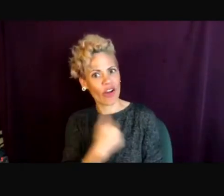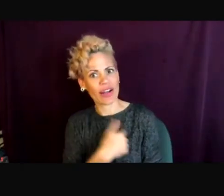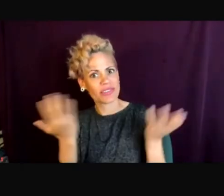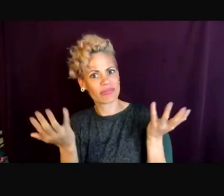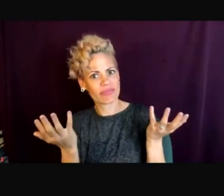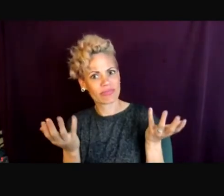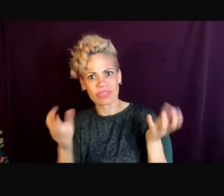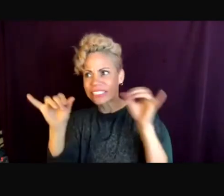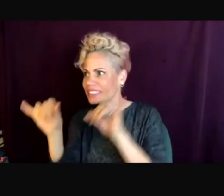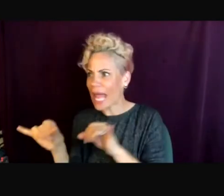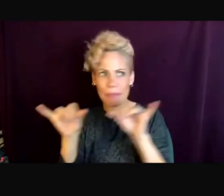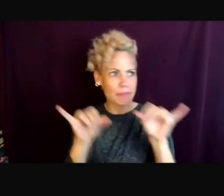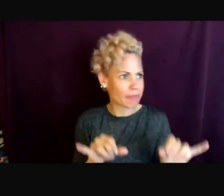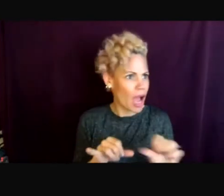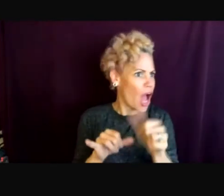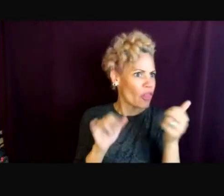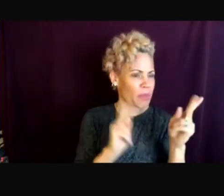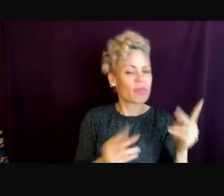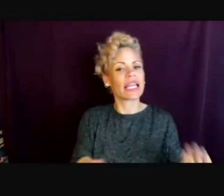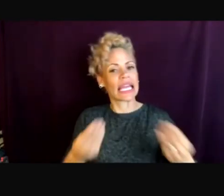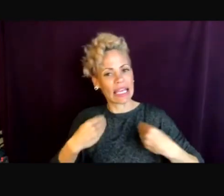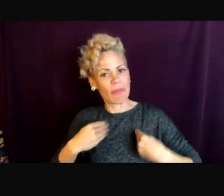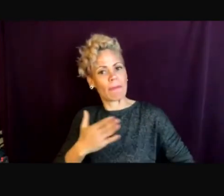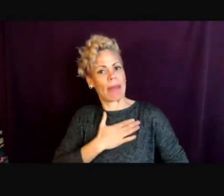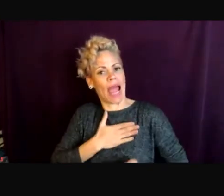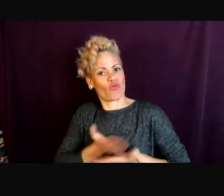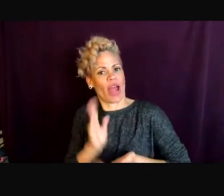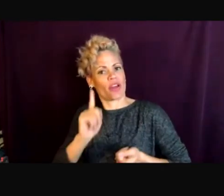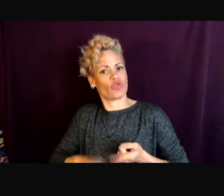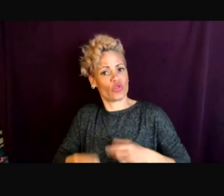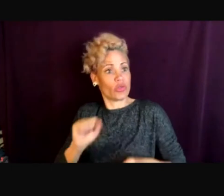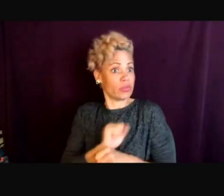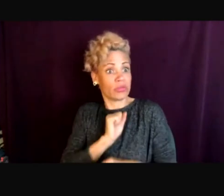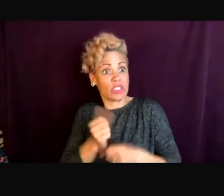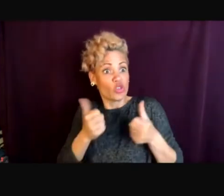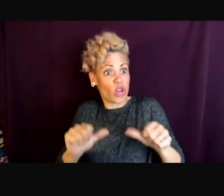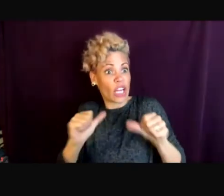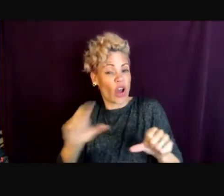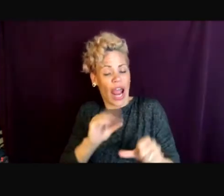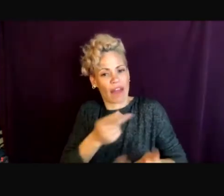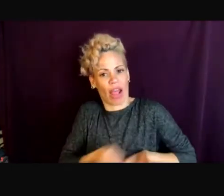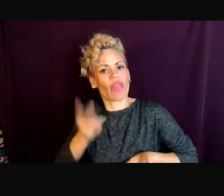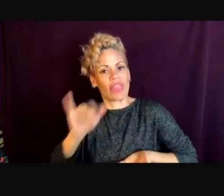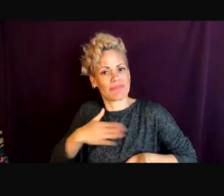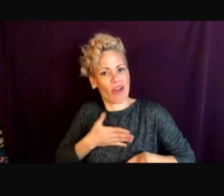Give us the right to fail. And so, that is something that I preach a lot.